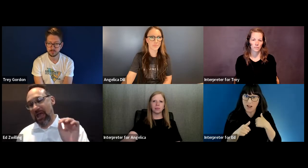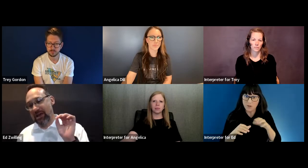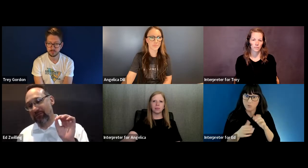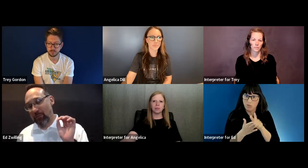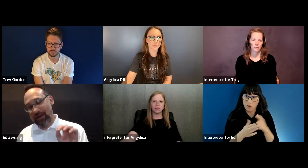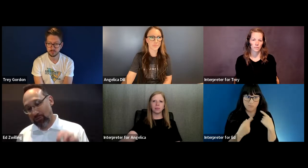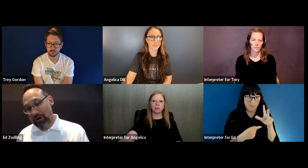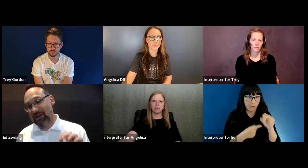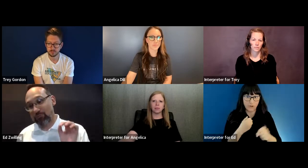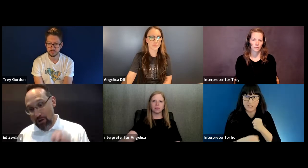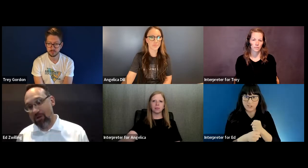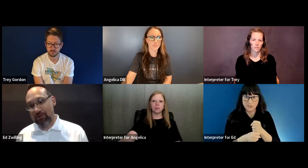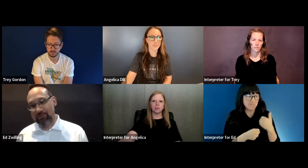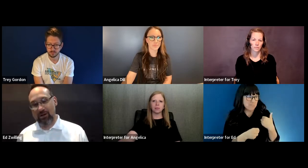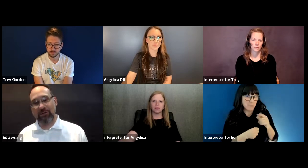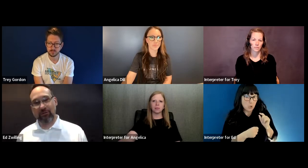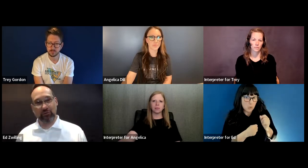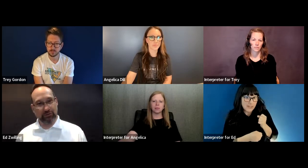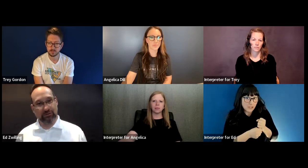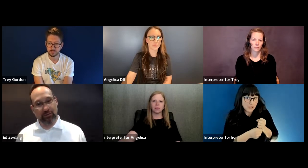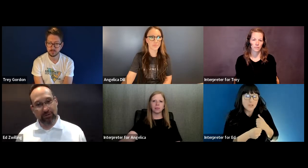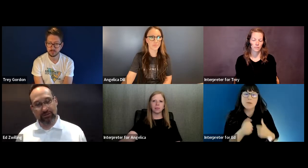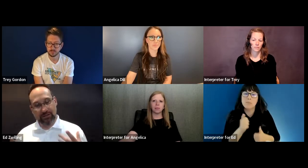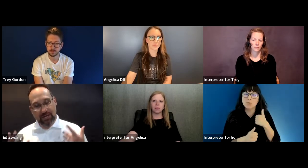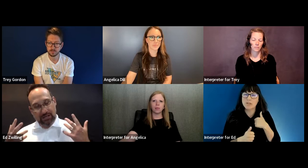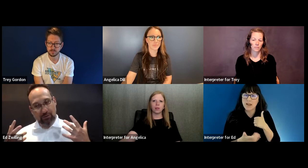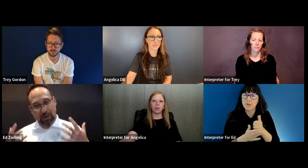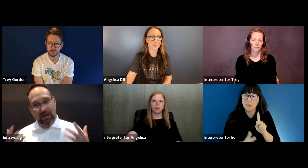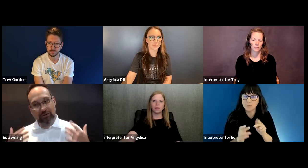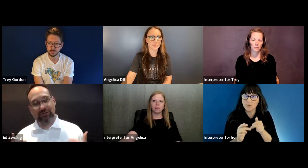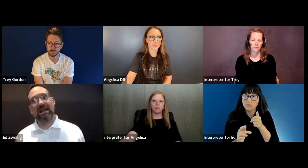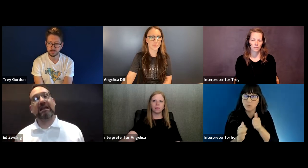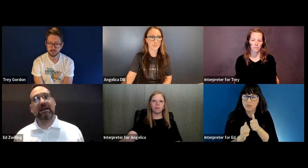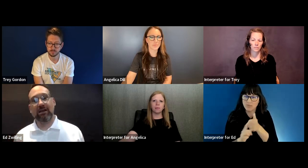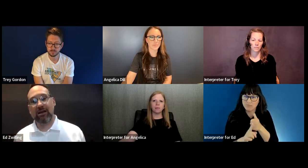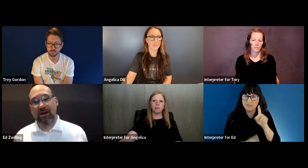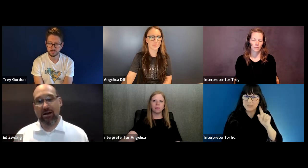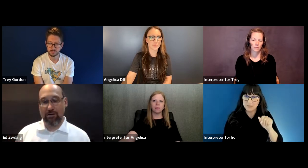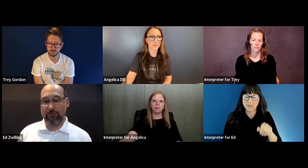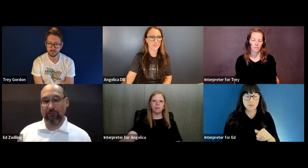and for the past 20 i've primarily been helping folks with disabilities so my understanding of